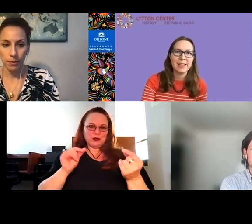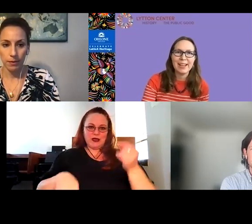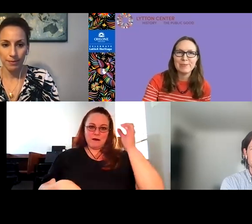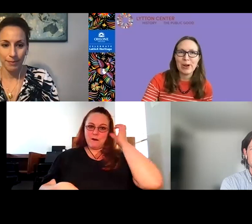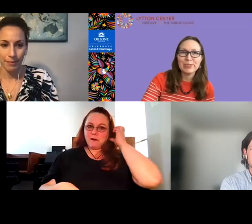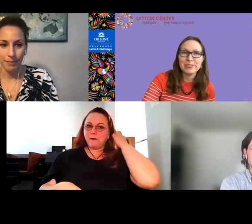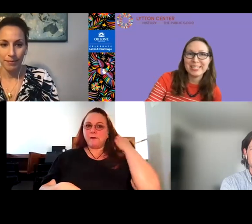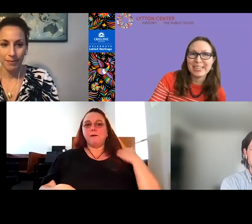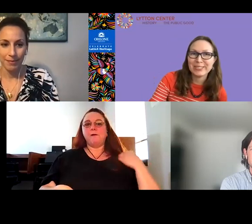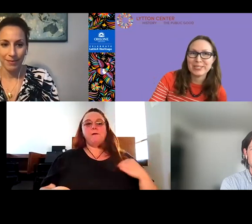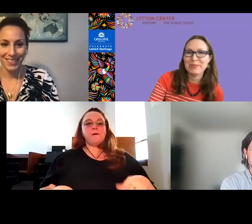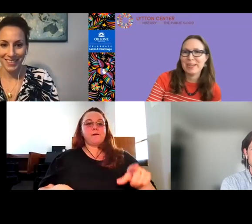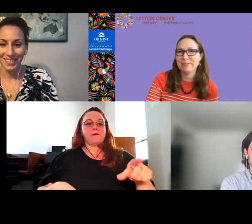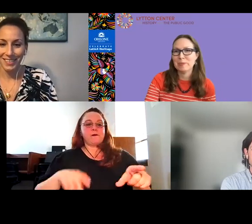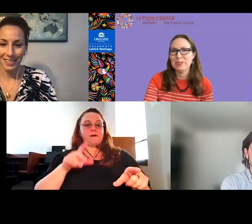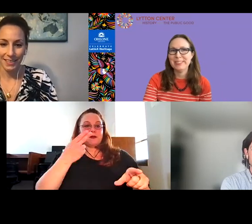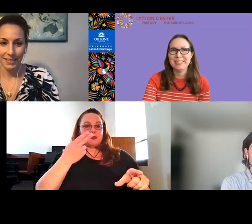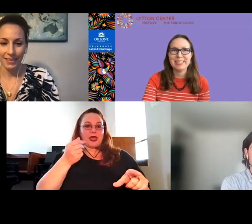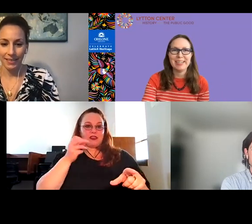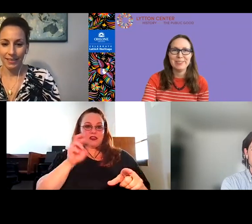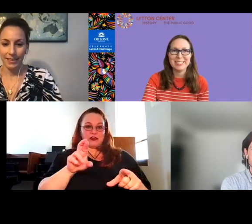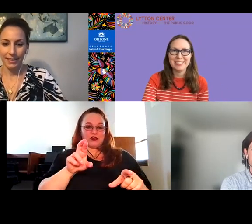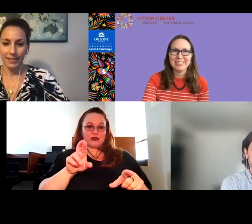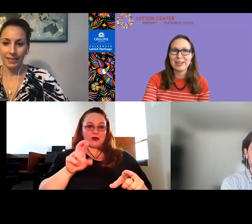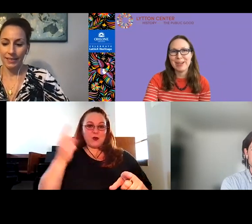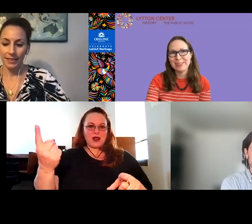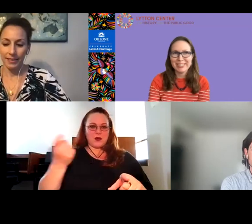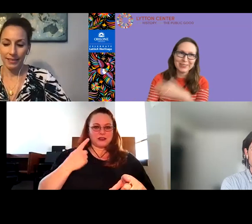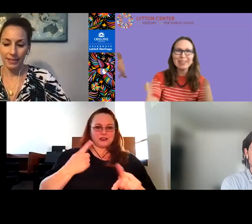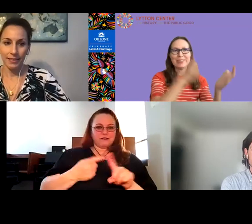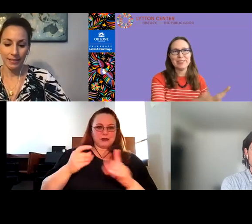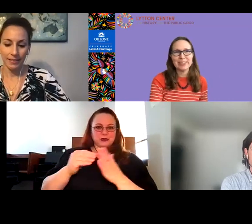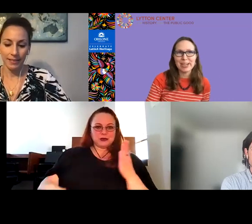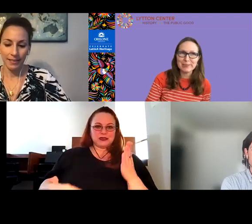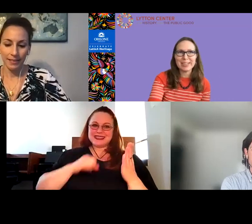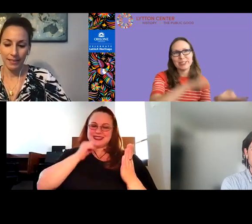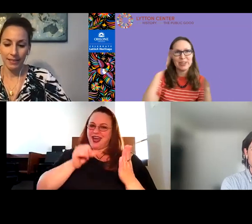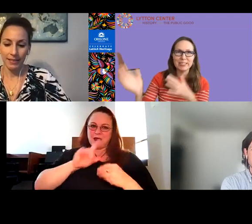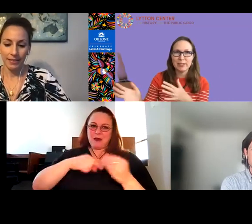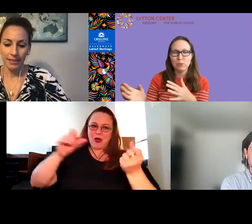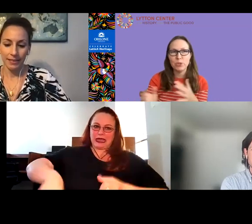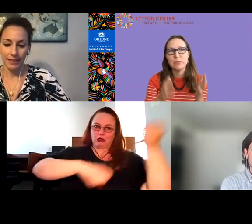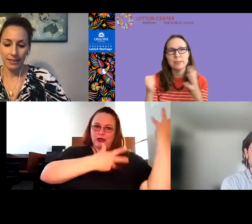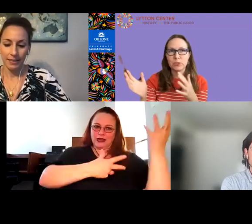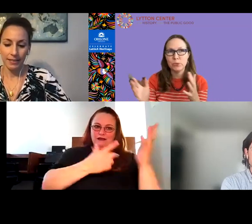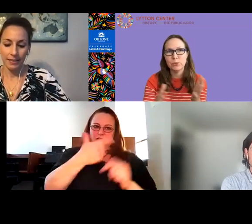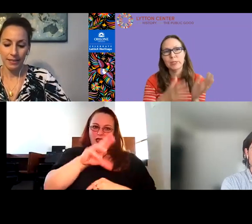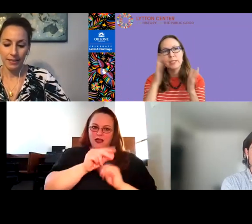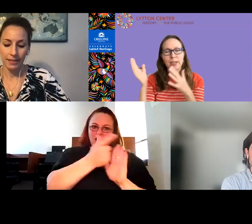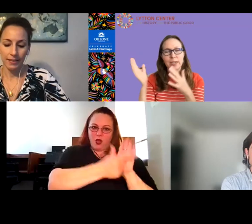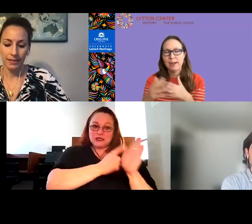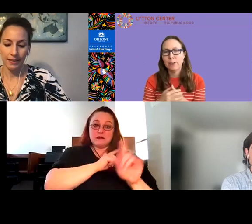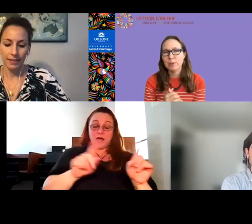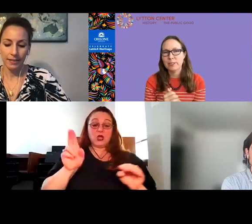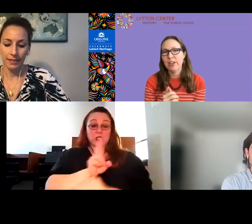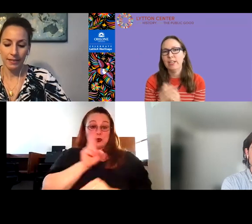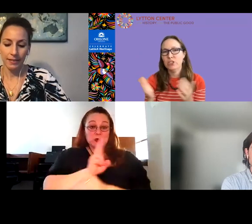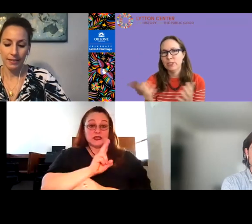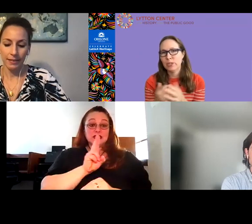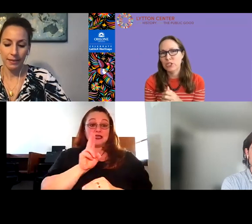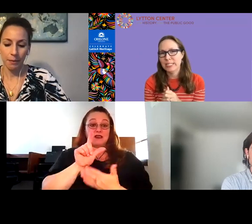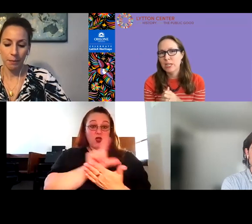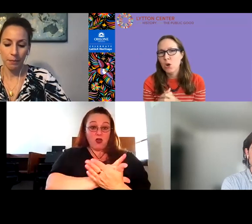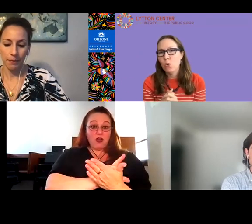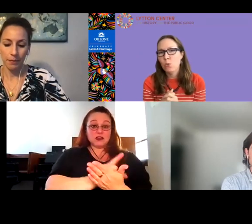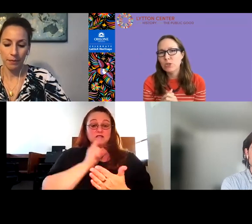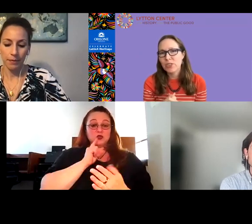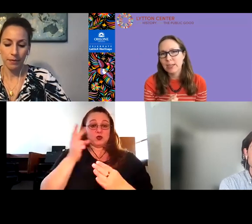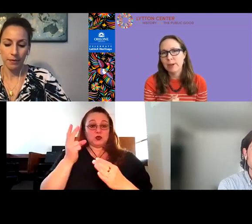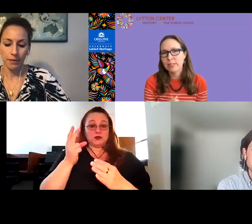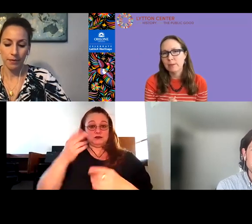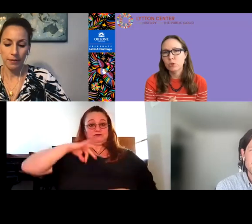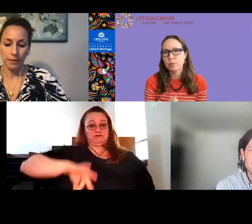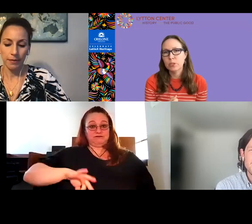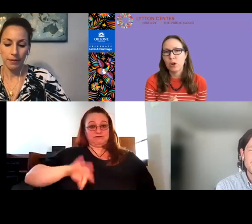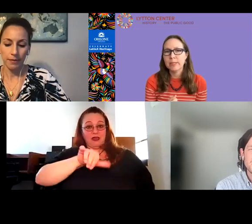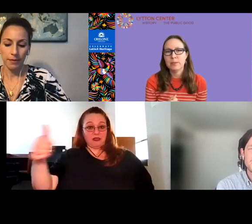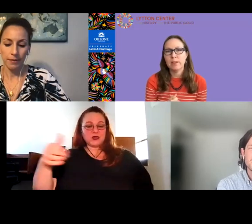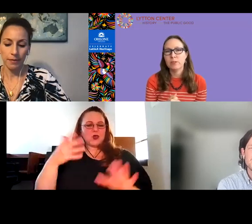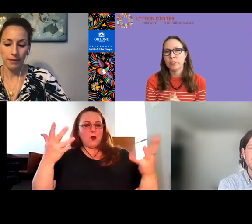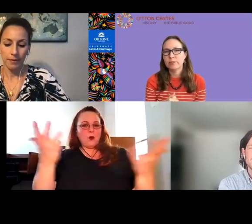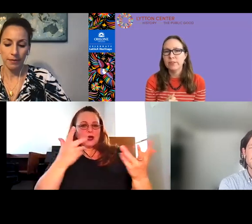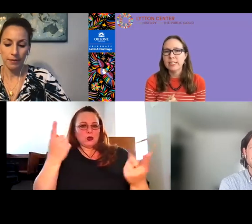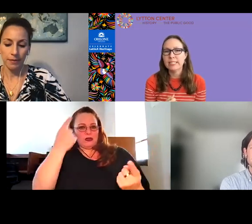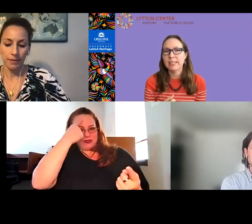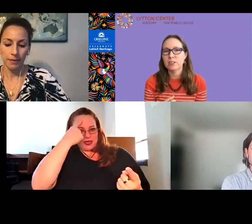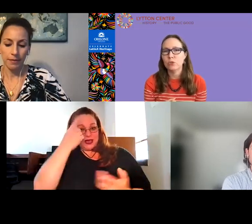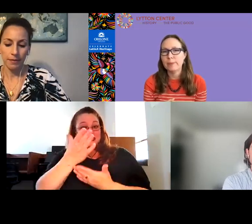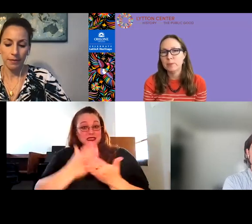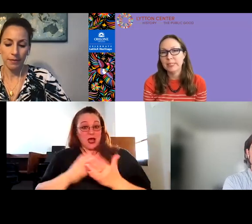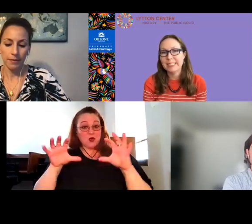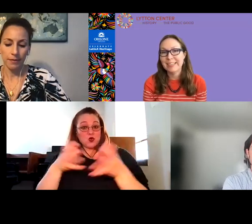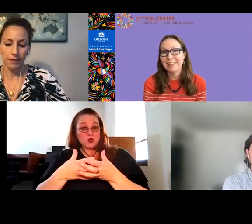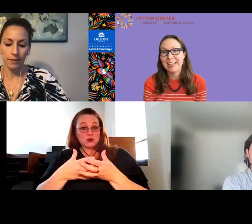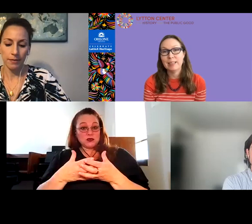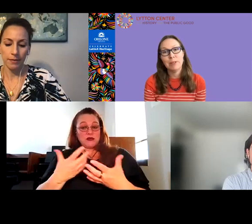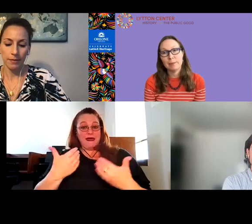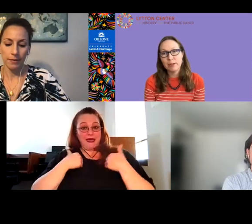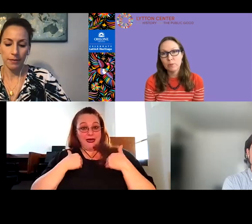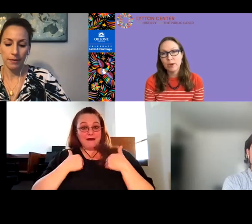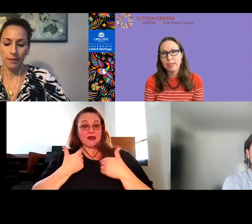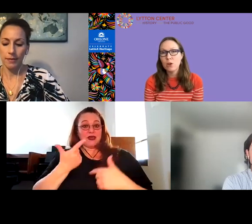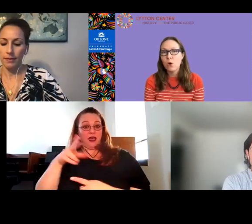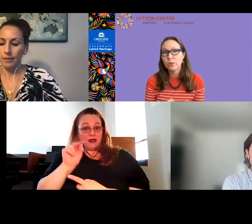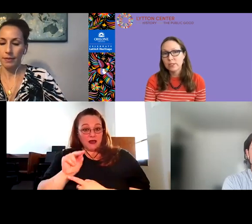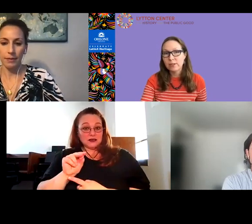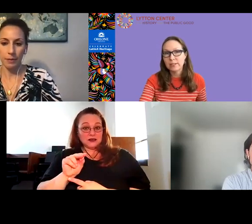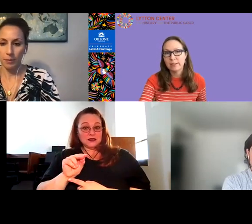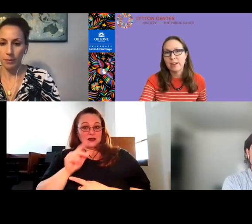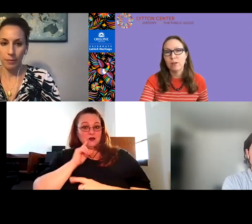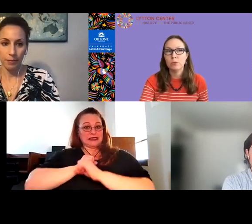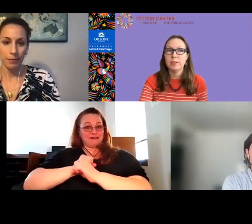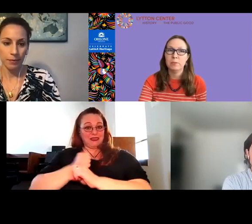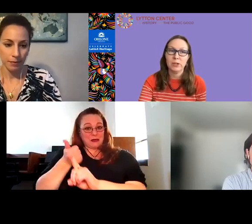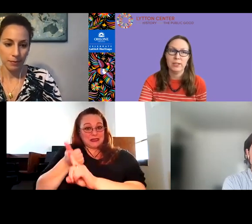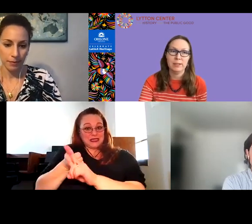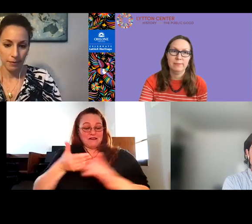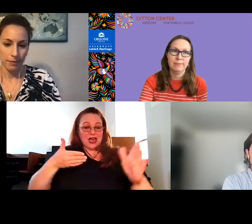Heather McCarty: Um. I'll feel the next question that we have from a student uh which is not about getting rid of gun laws, but actually trying to reuse them to uh other People's advantage. And this question is, What do you think about some groups arming themselves for self defense against corrupt policing, like the Black panther, party or salt like armed women of America.